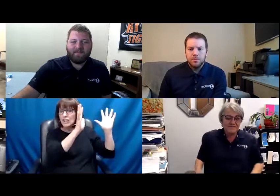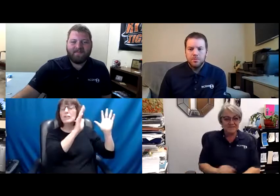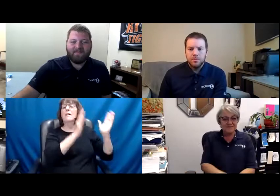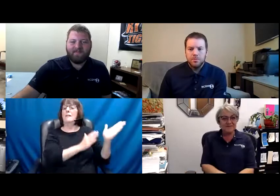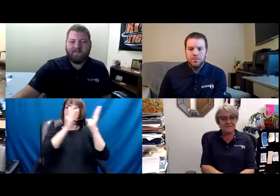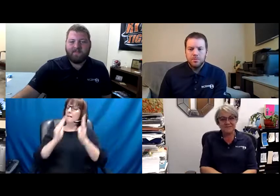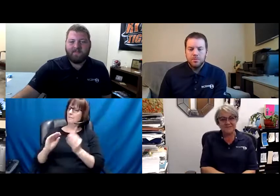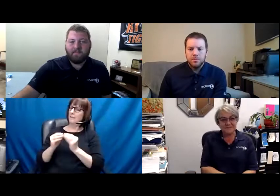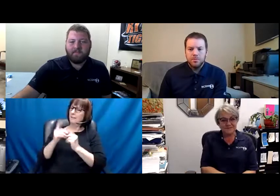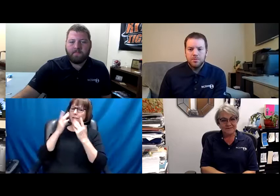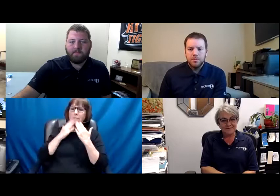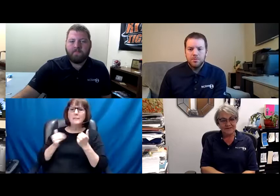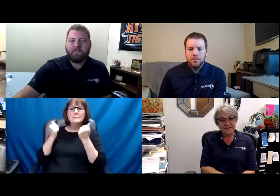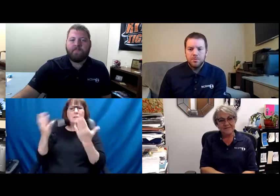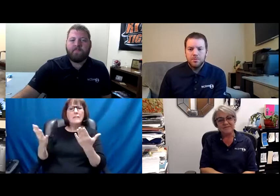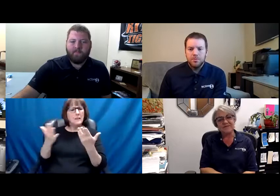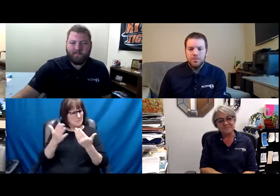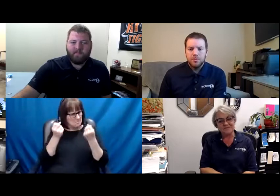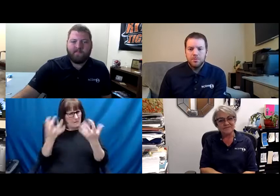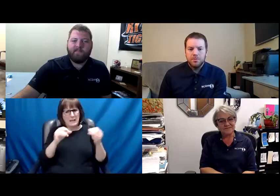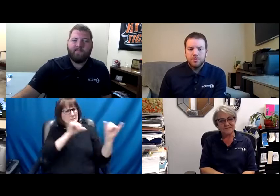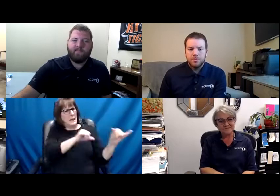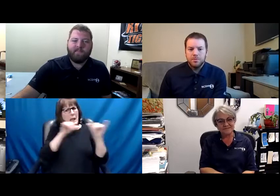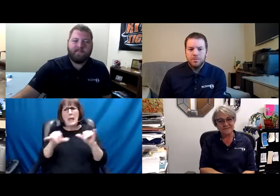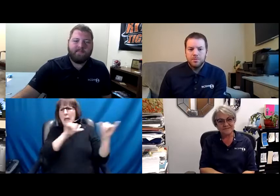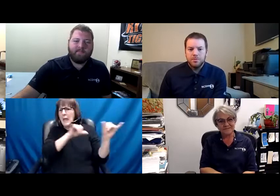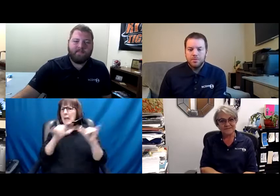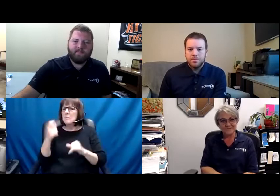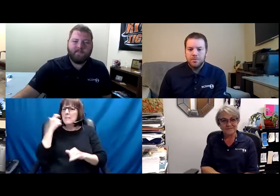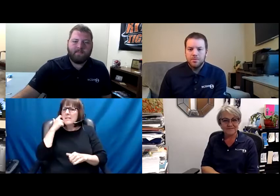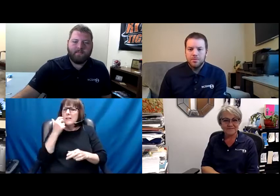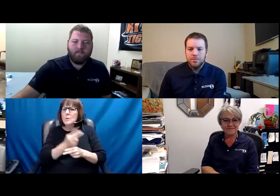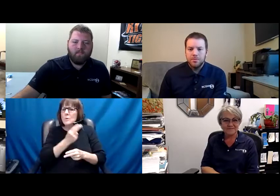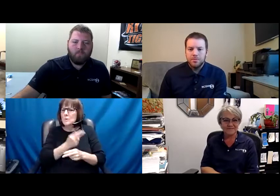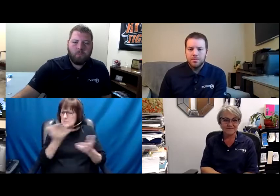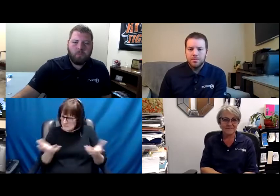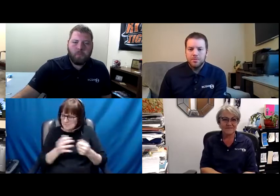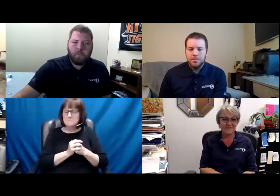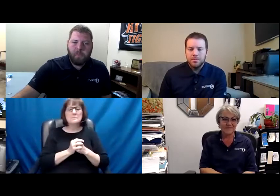thanksgiving with a lot of the same decorations that you just used for Halloween and then you move